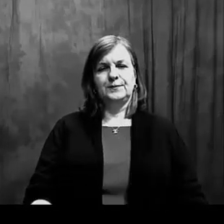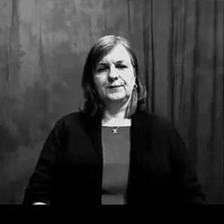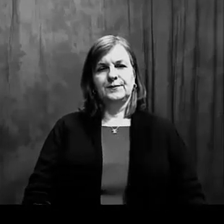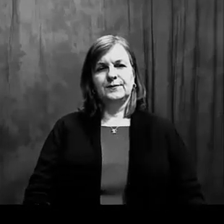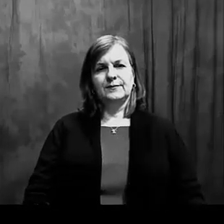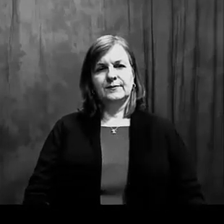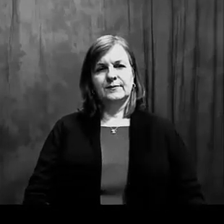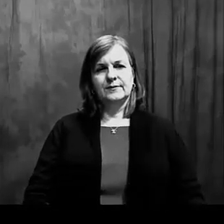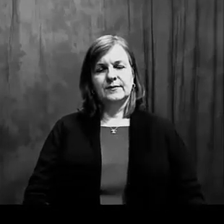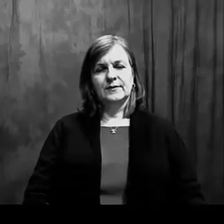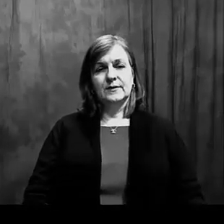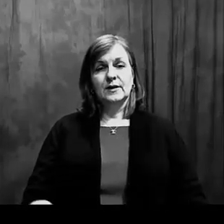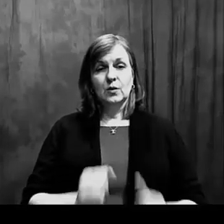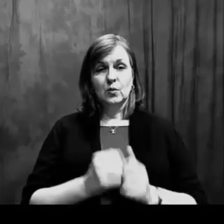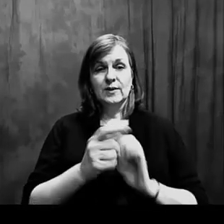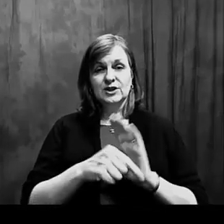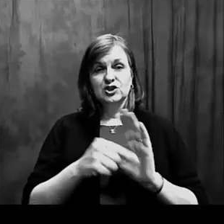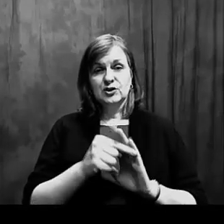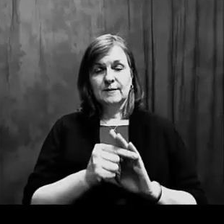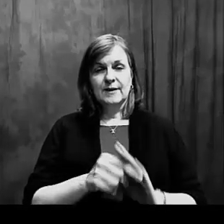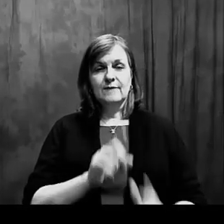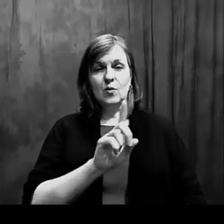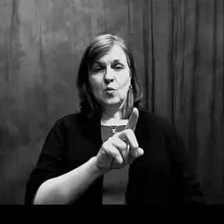and one little "y" little "y"